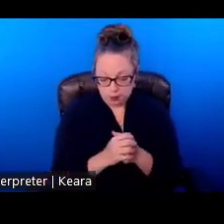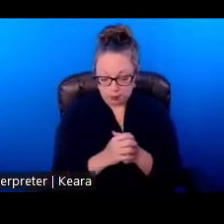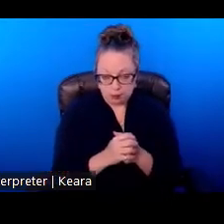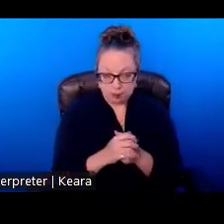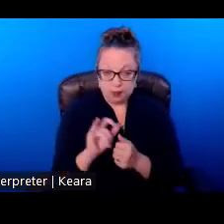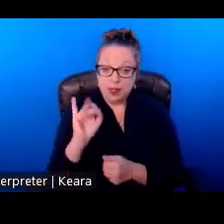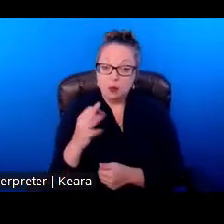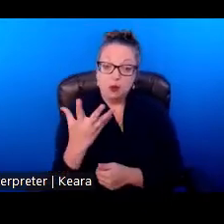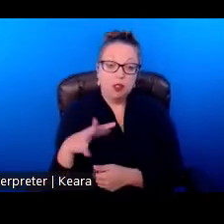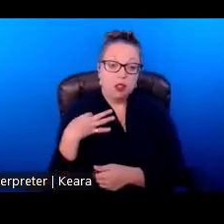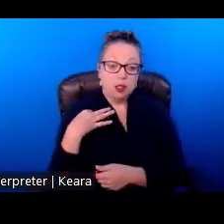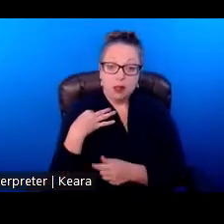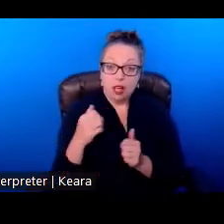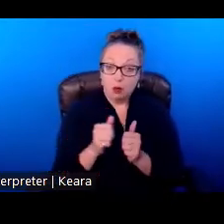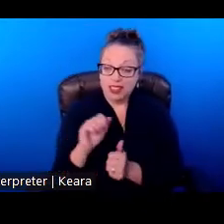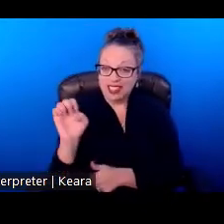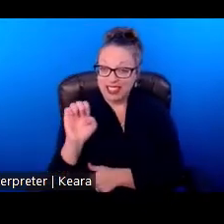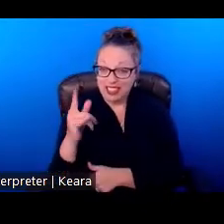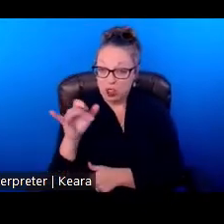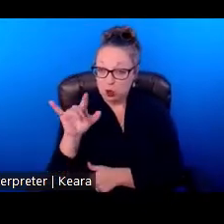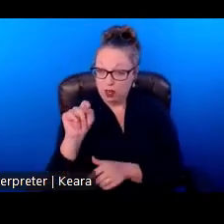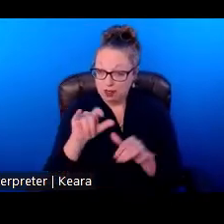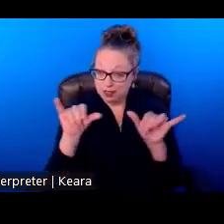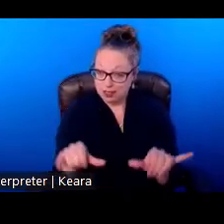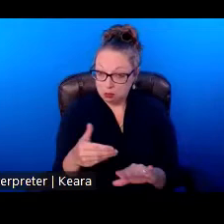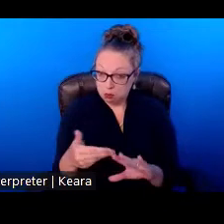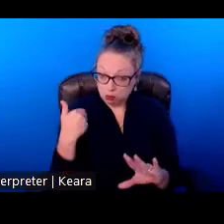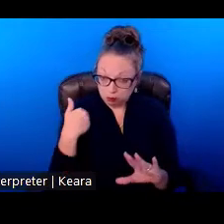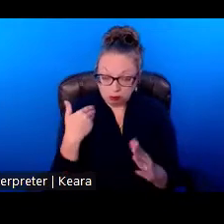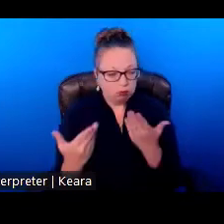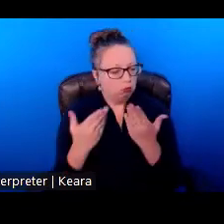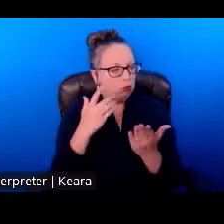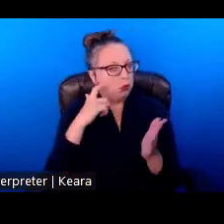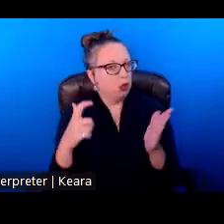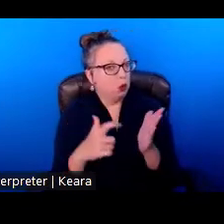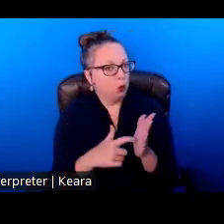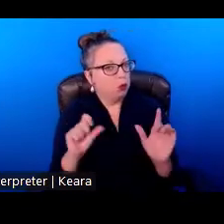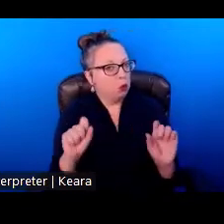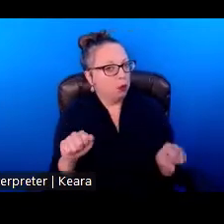eGRANT system previously, you may notice that we are able to offer a little more flexibility